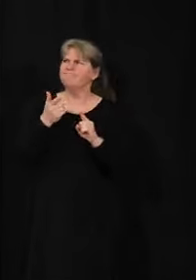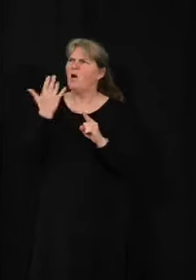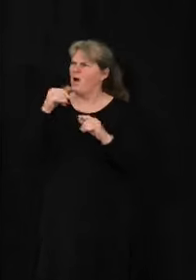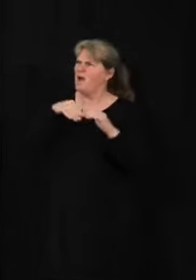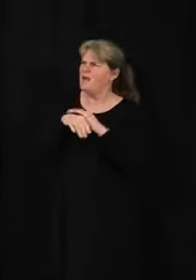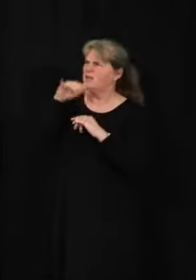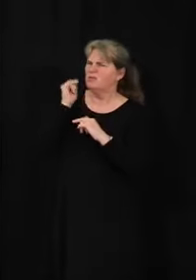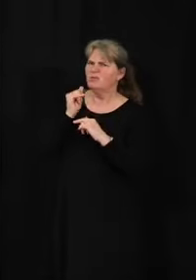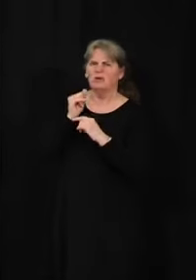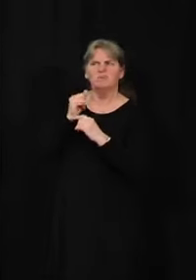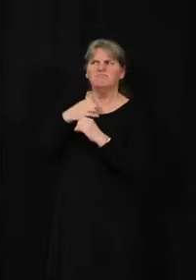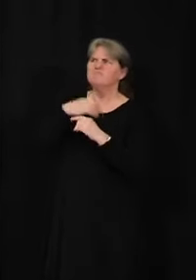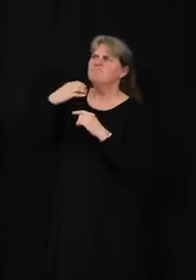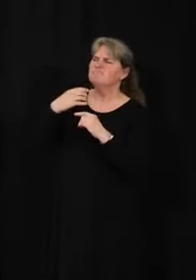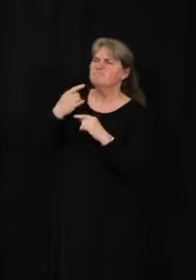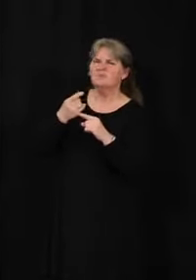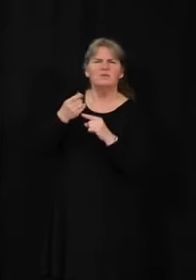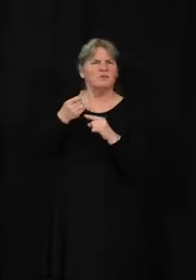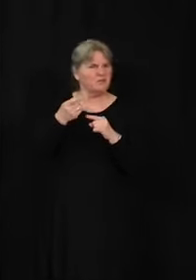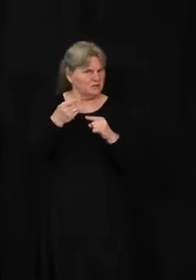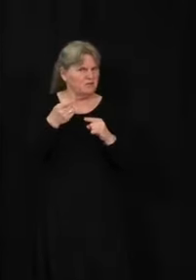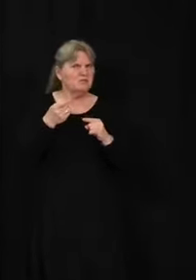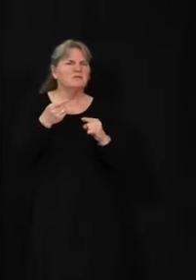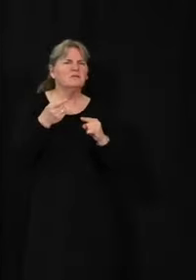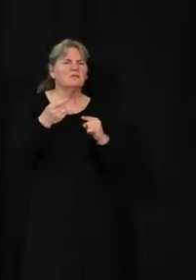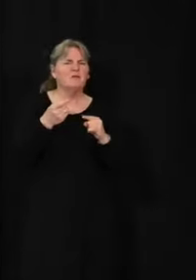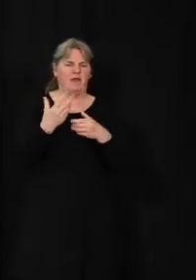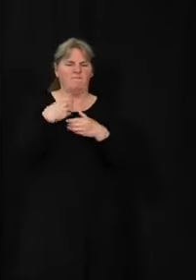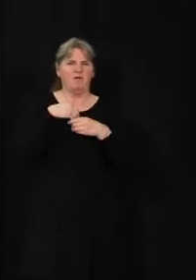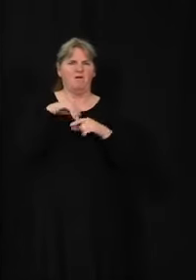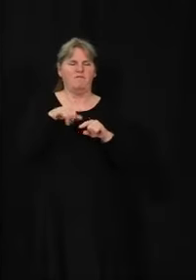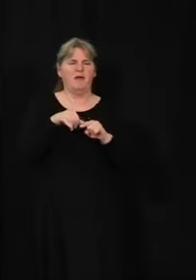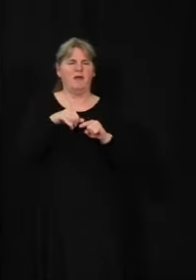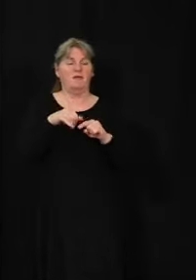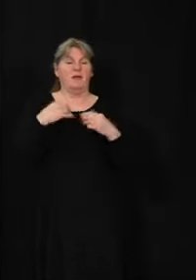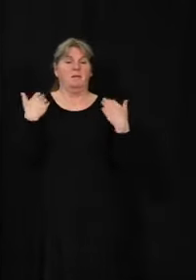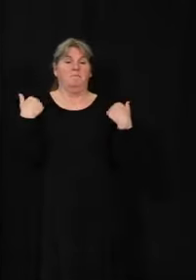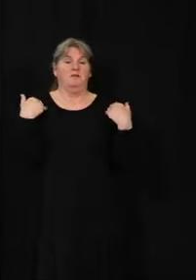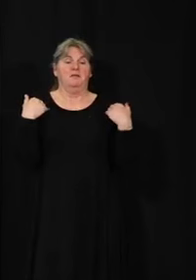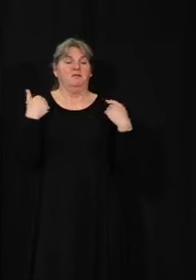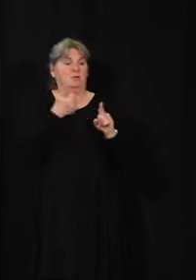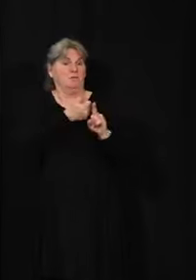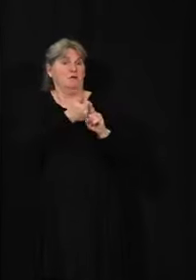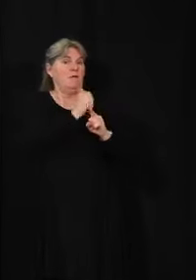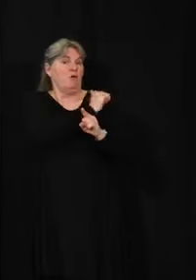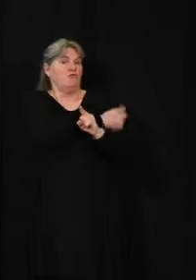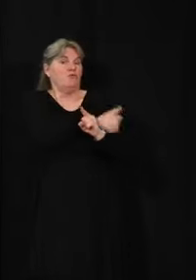we see in those mechanisms, another consideration where the Minister then has the authority